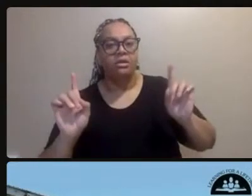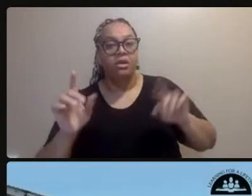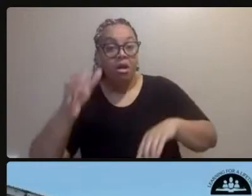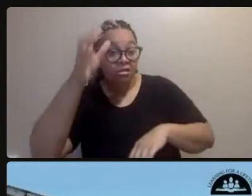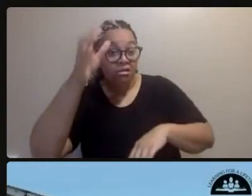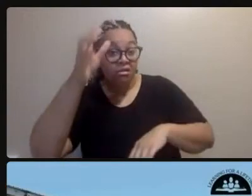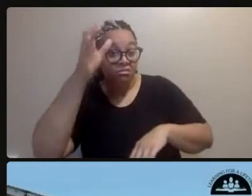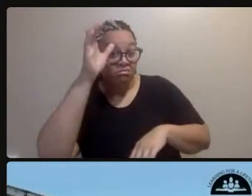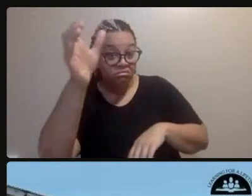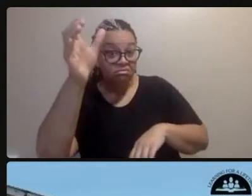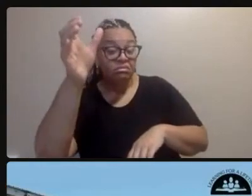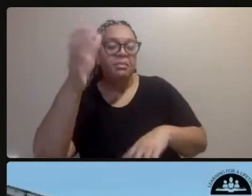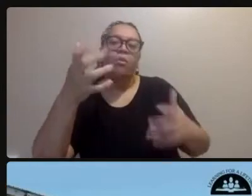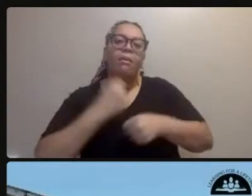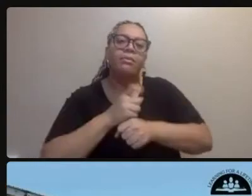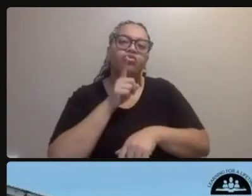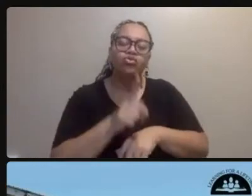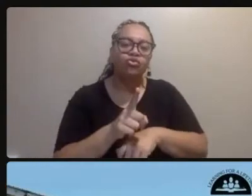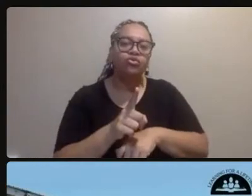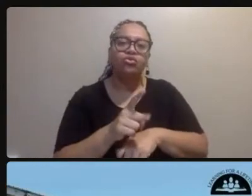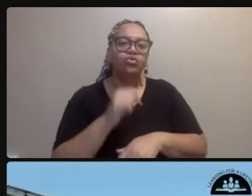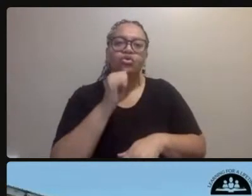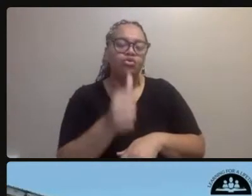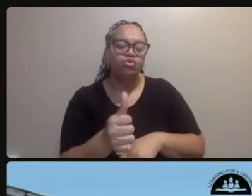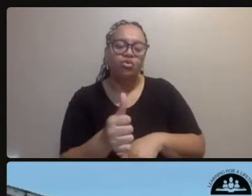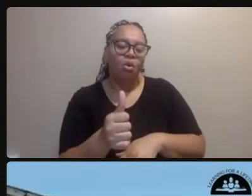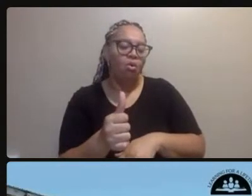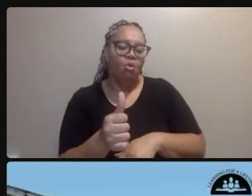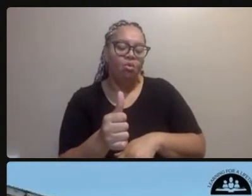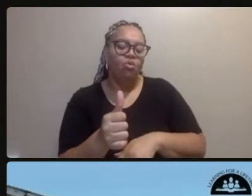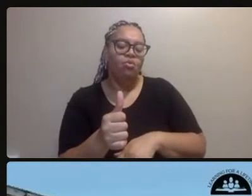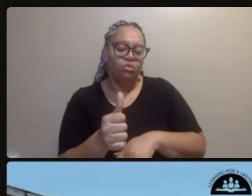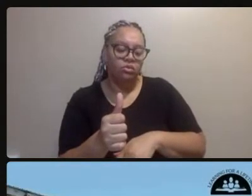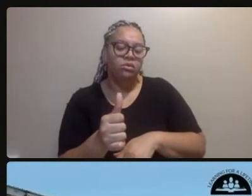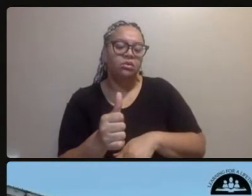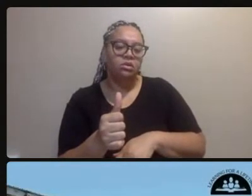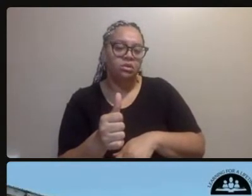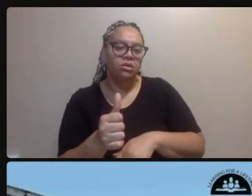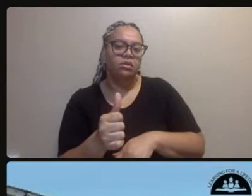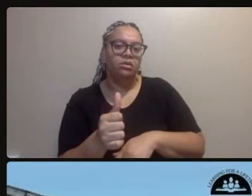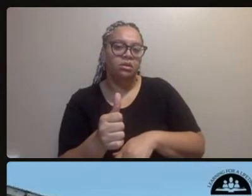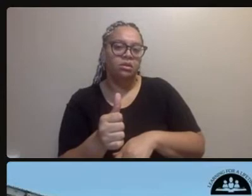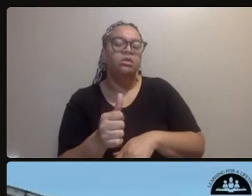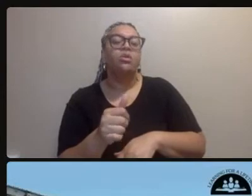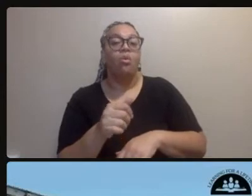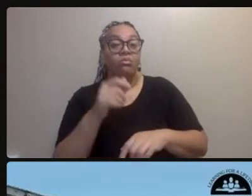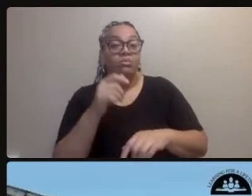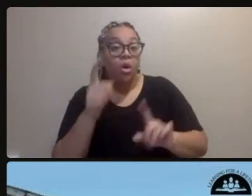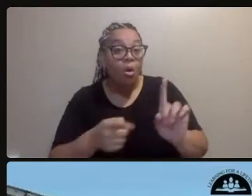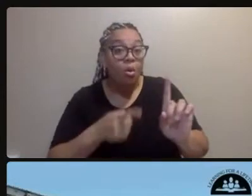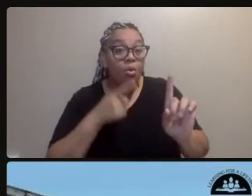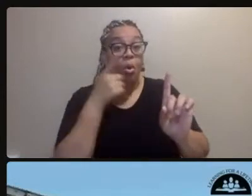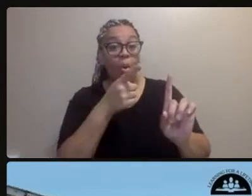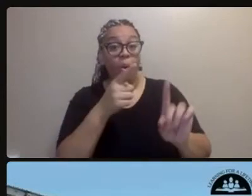OF THE PROBLEMS AND NOT SOLVING